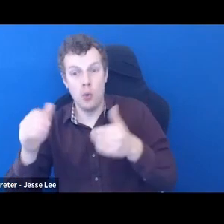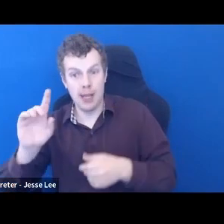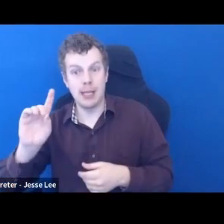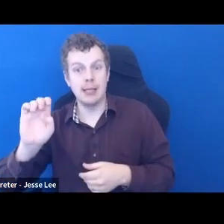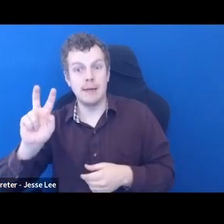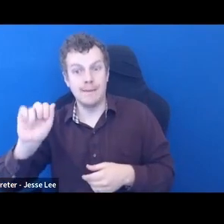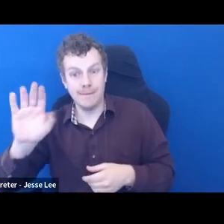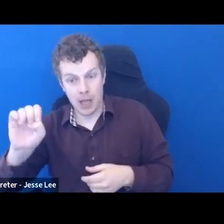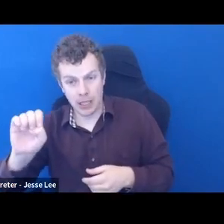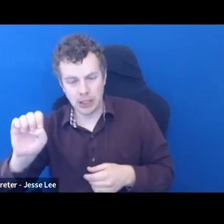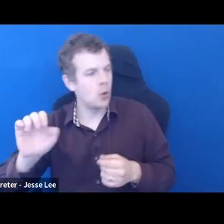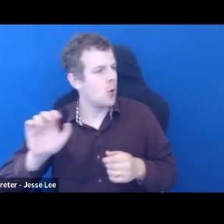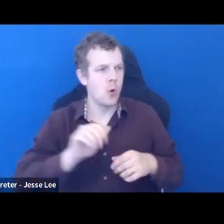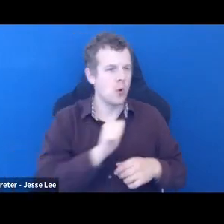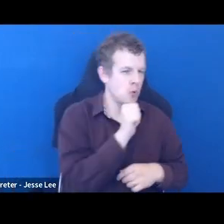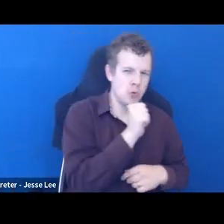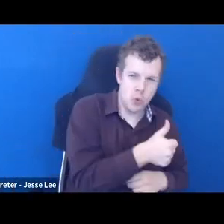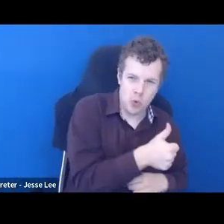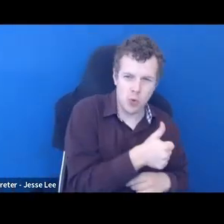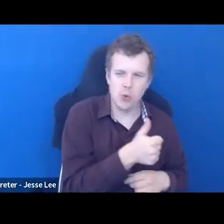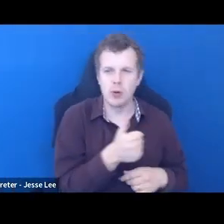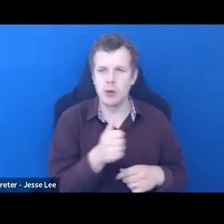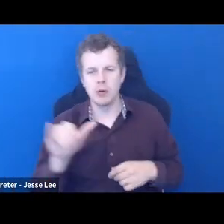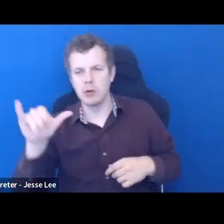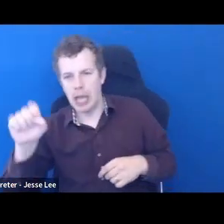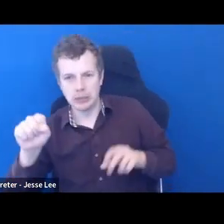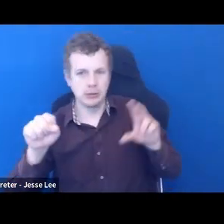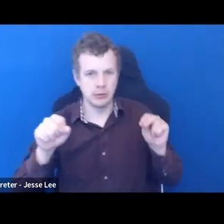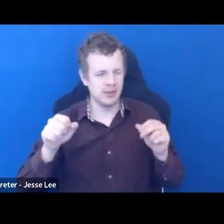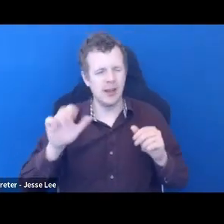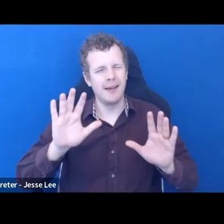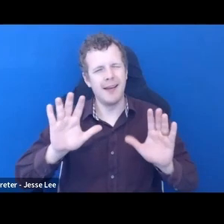And again that's inconsistent with what we know from the previous study